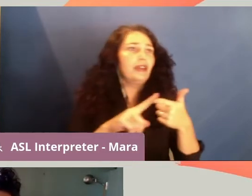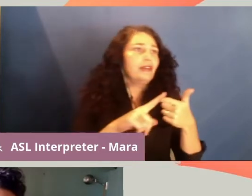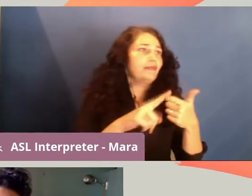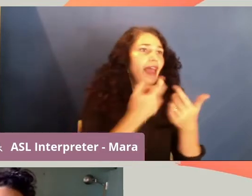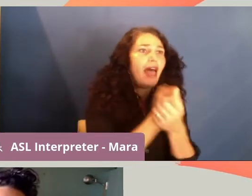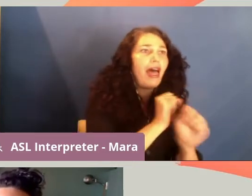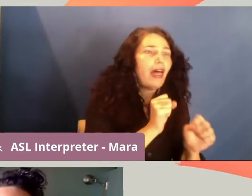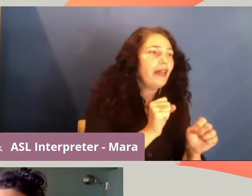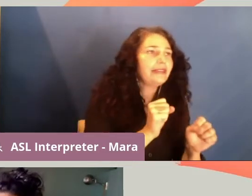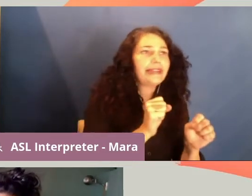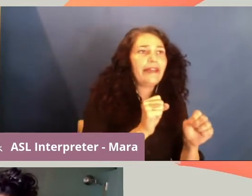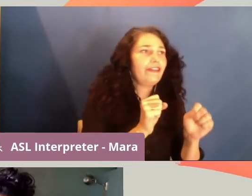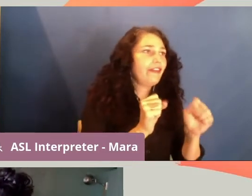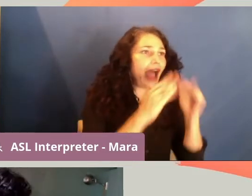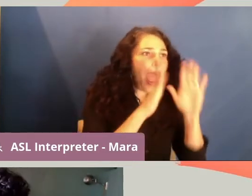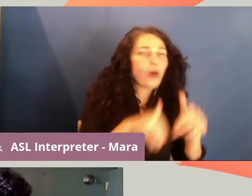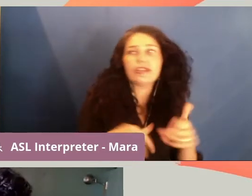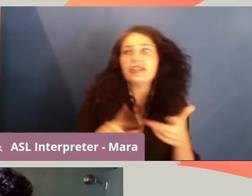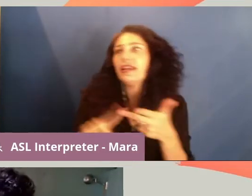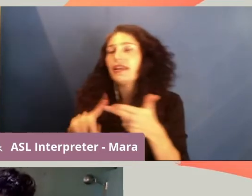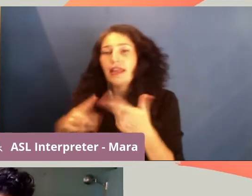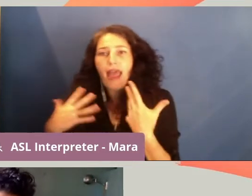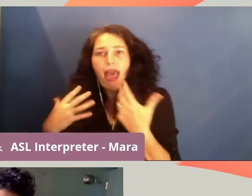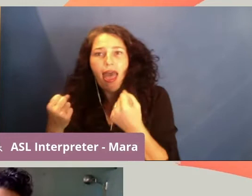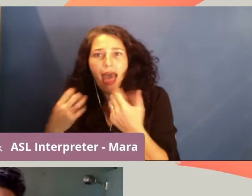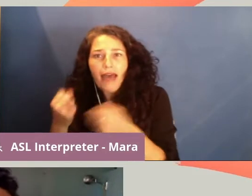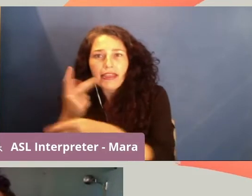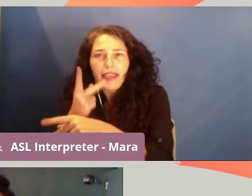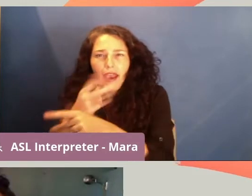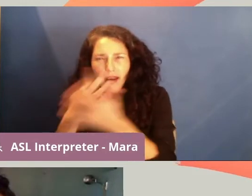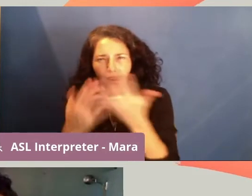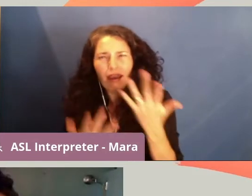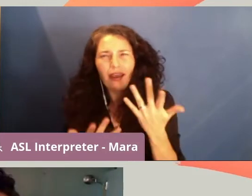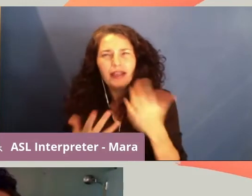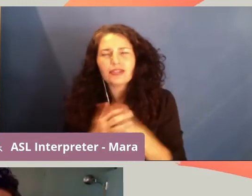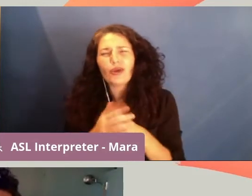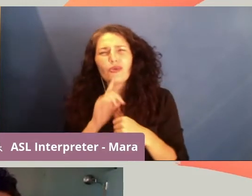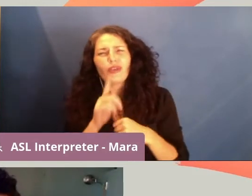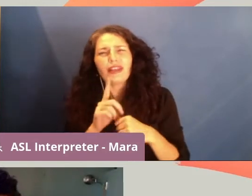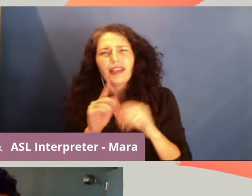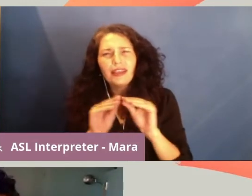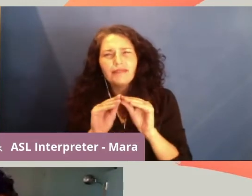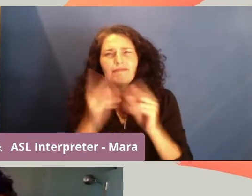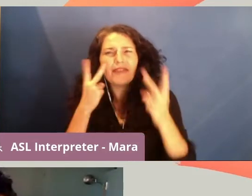And one of the main threads in "Disclosure" is about how visibility, both open sources of possibility